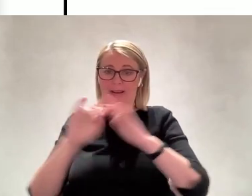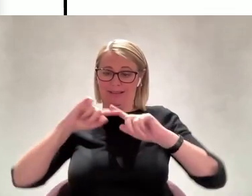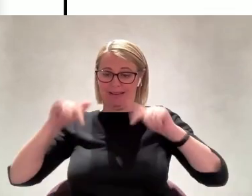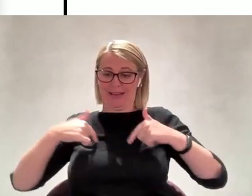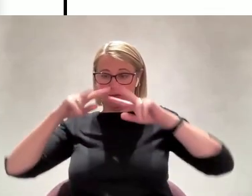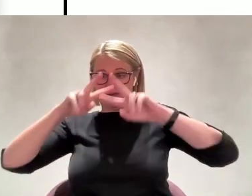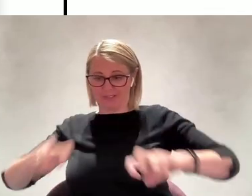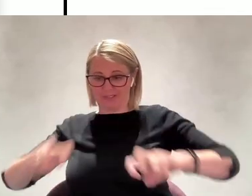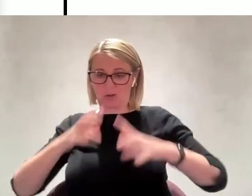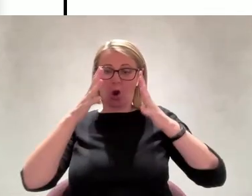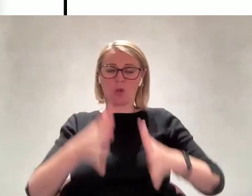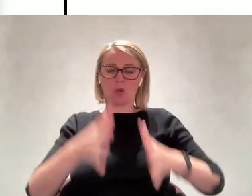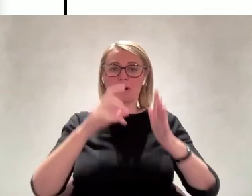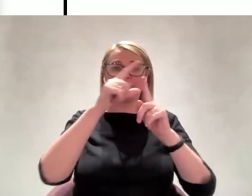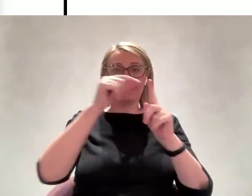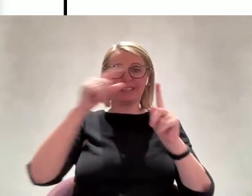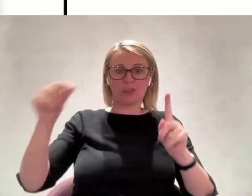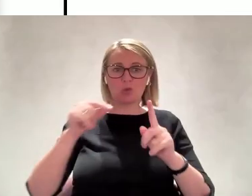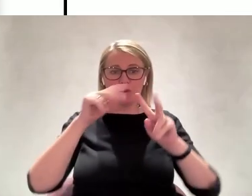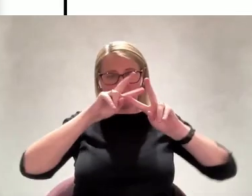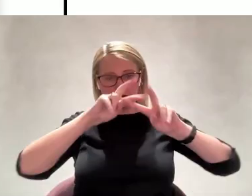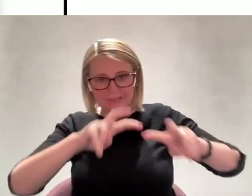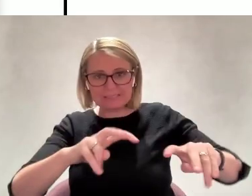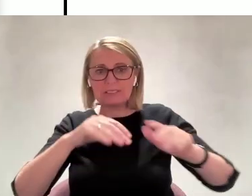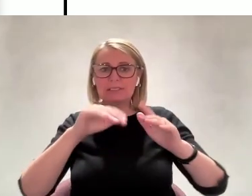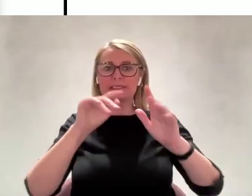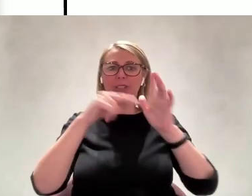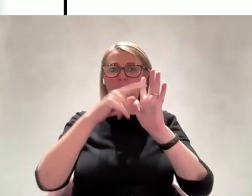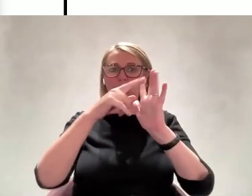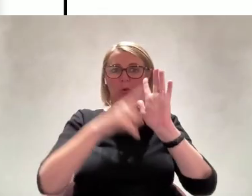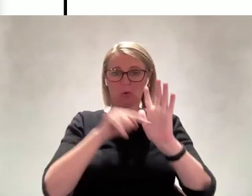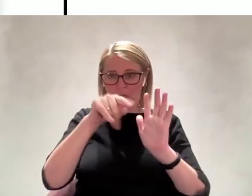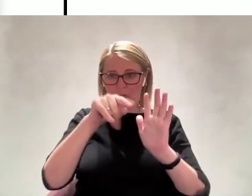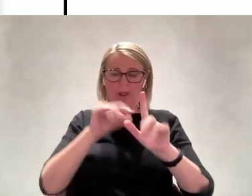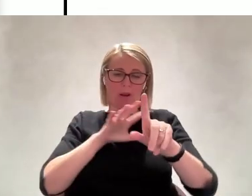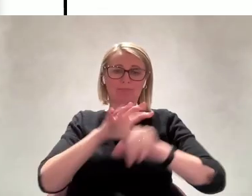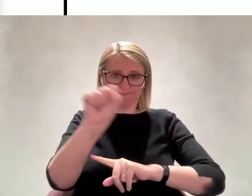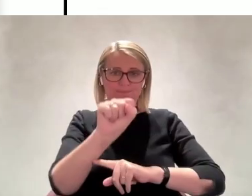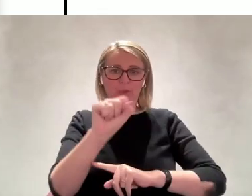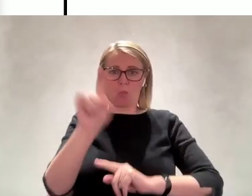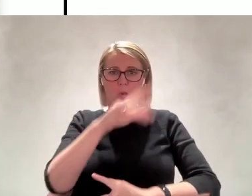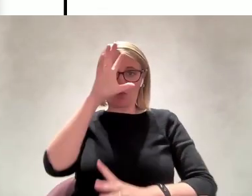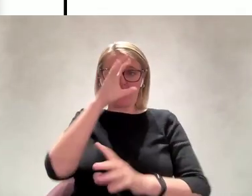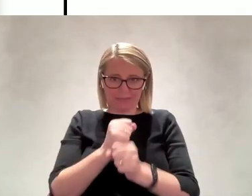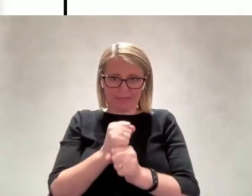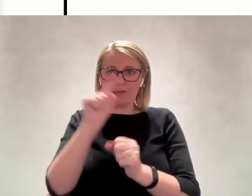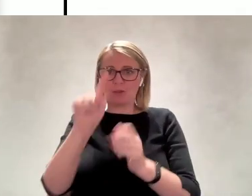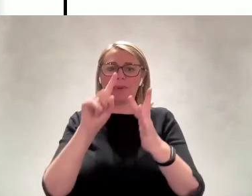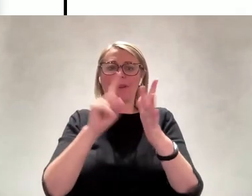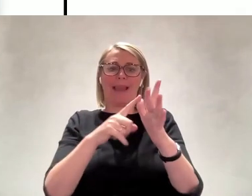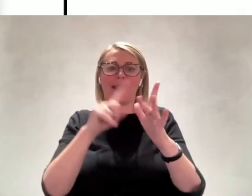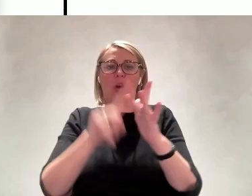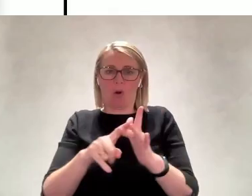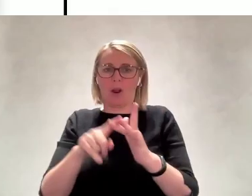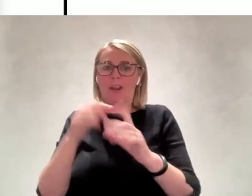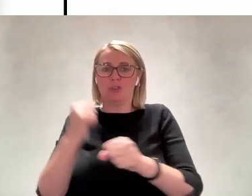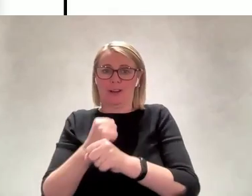investigations, a lot of our digital forensic tools have the ability to detect what they believe to be AI-generated content.